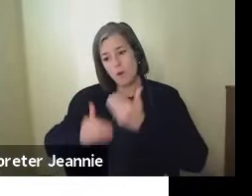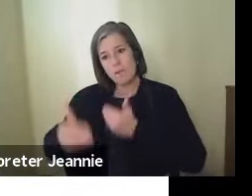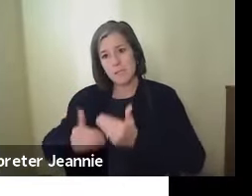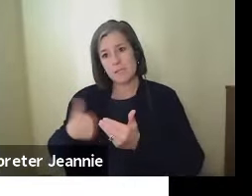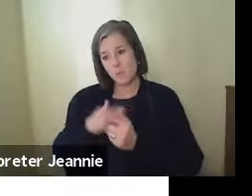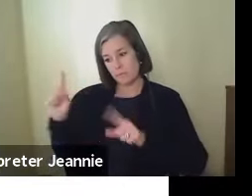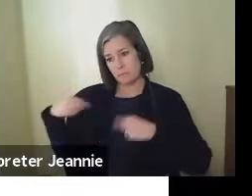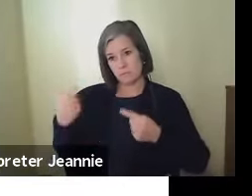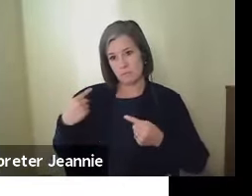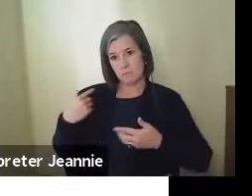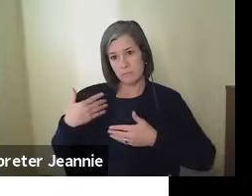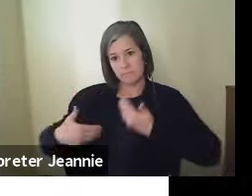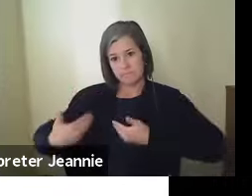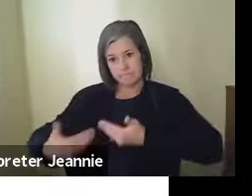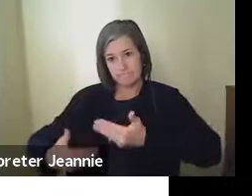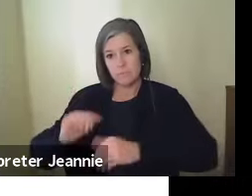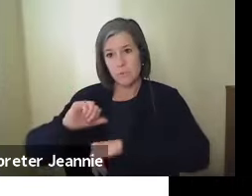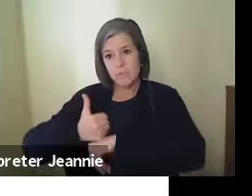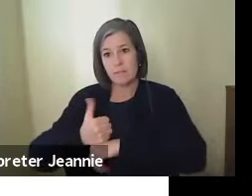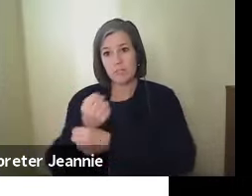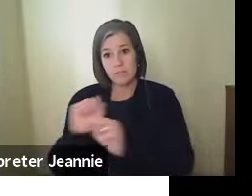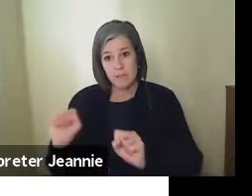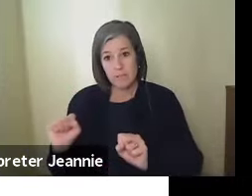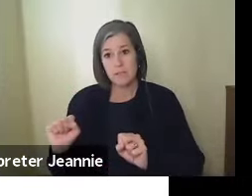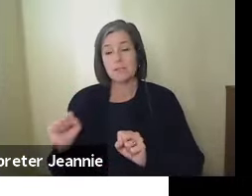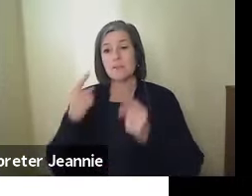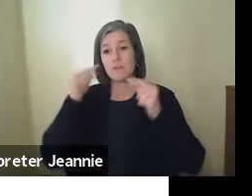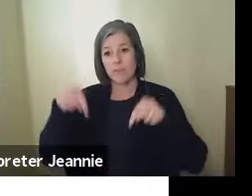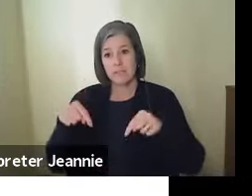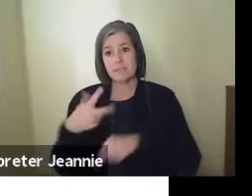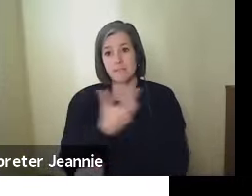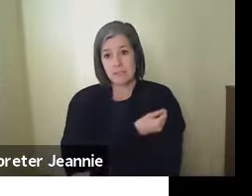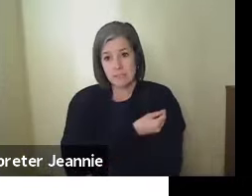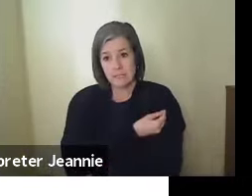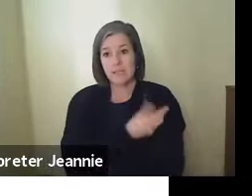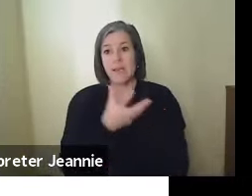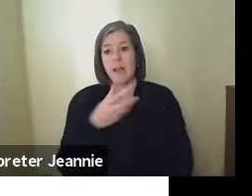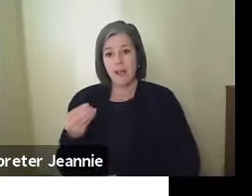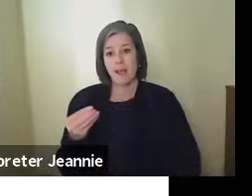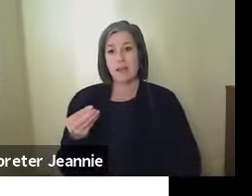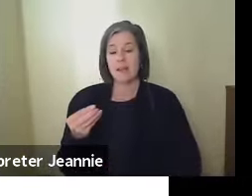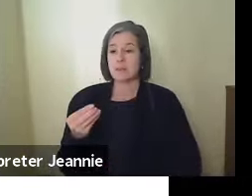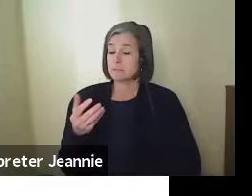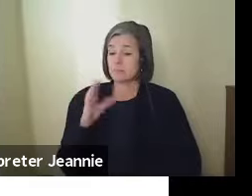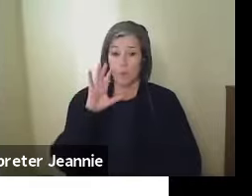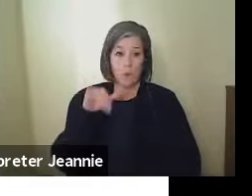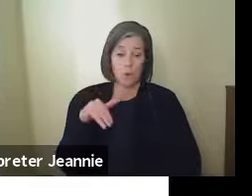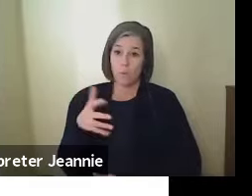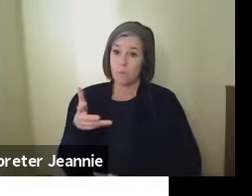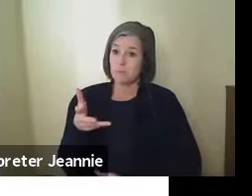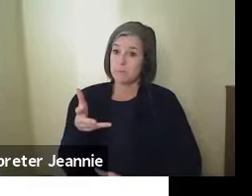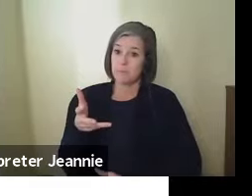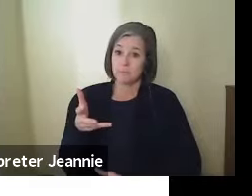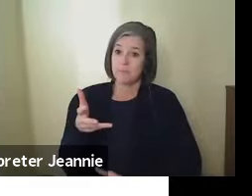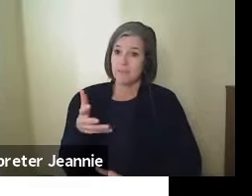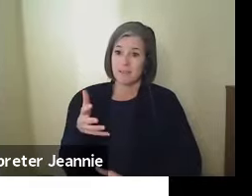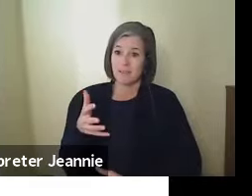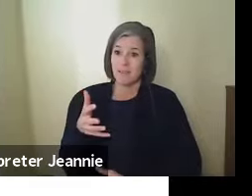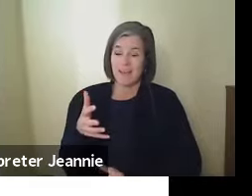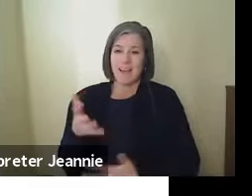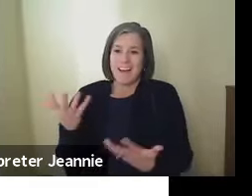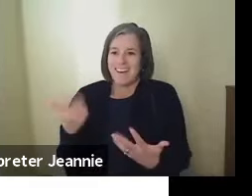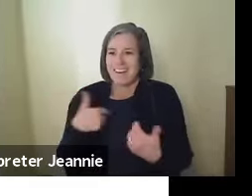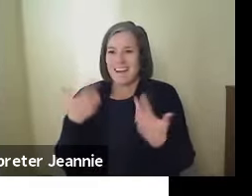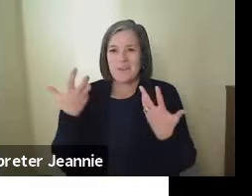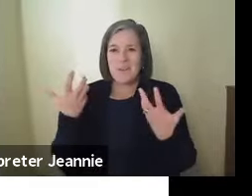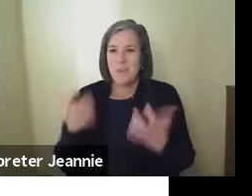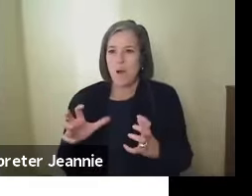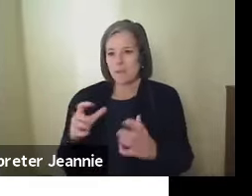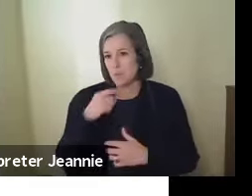to establish the safety of this vaccine and -- and I don't want to tell people that they